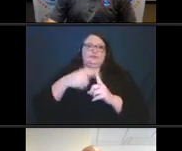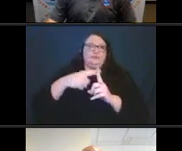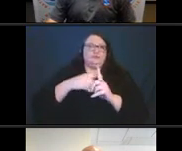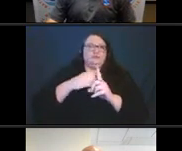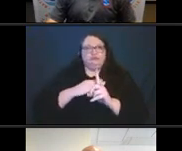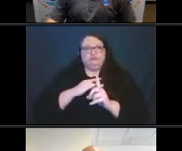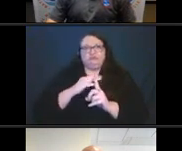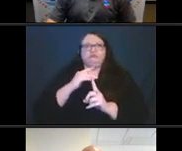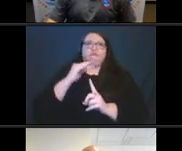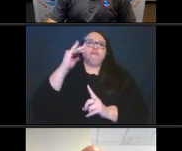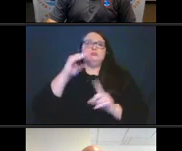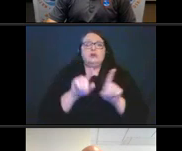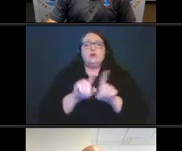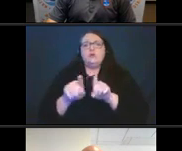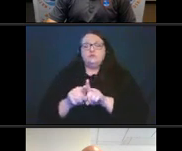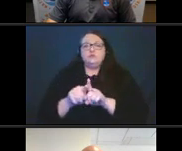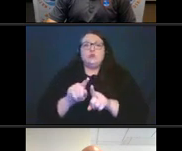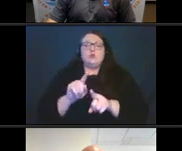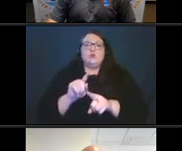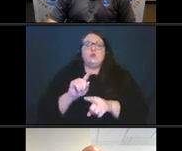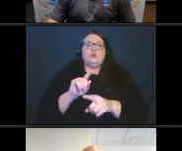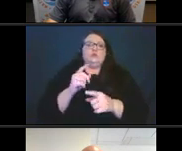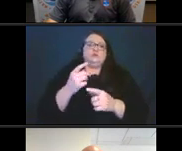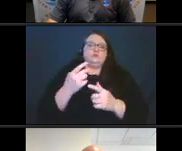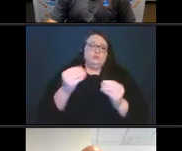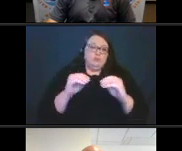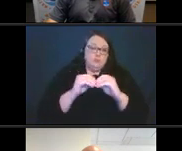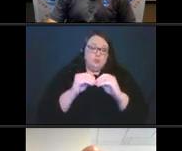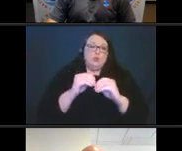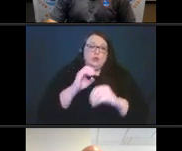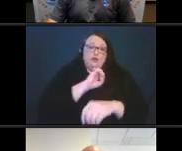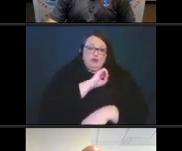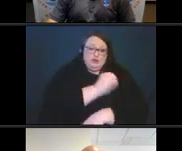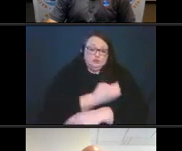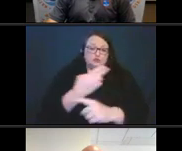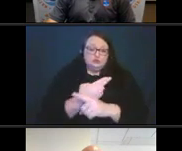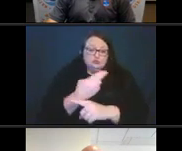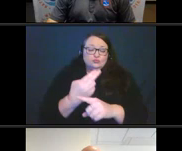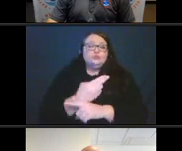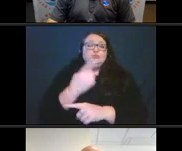as well as increased energy consumption needed to air condition homes and buildings, and it leads to